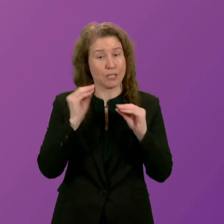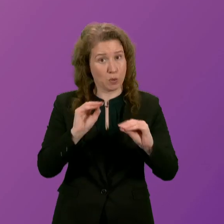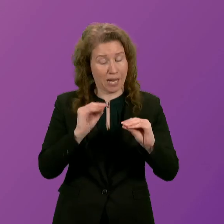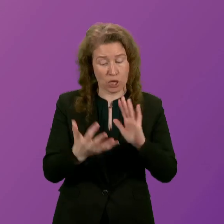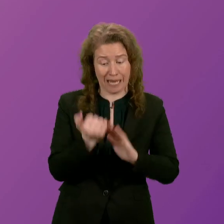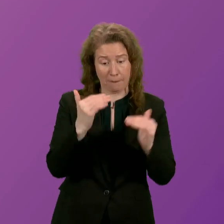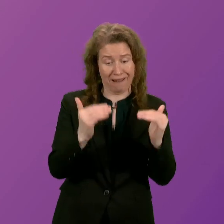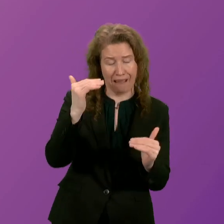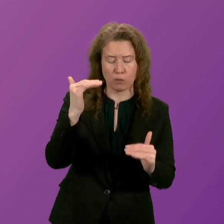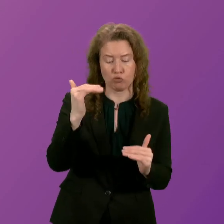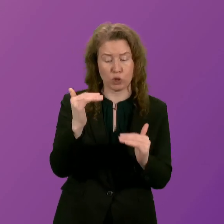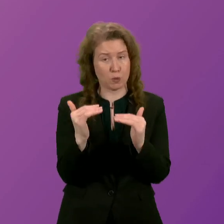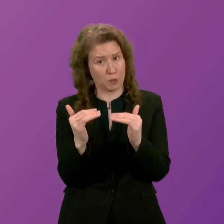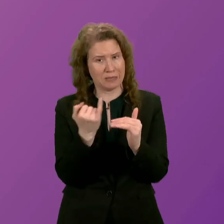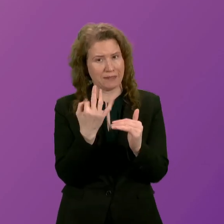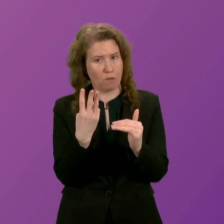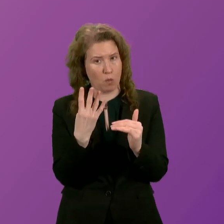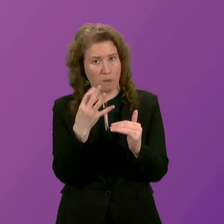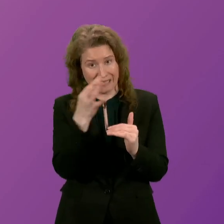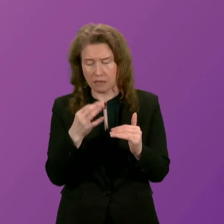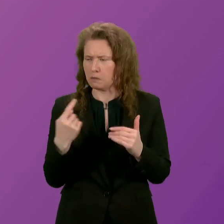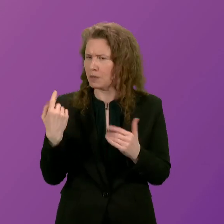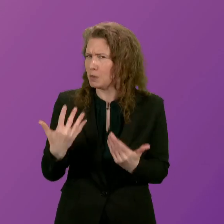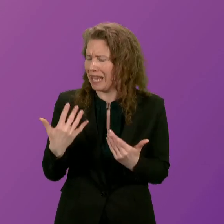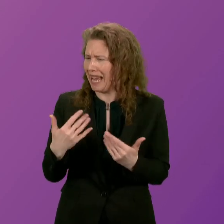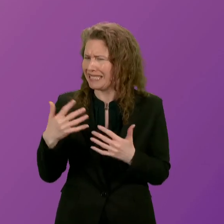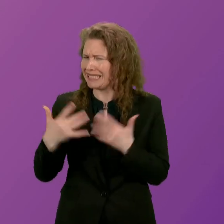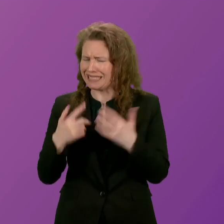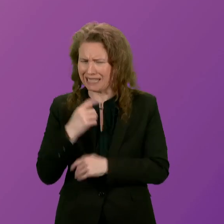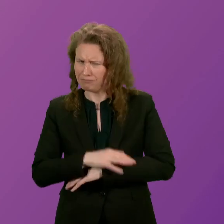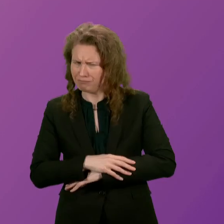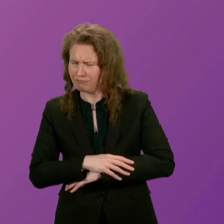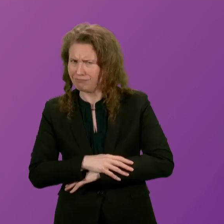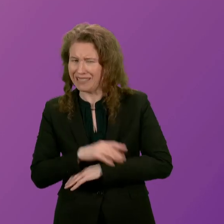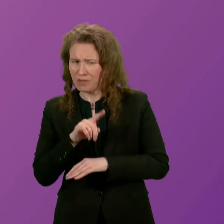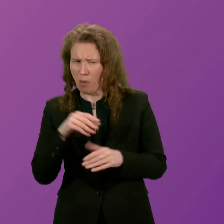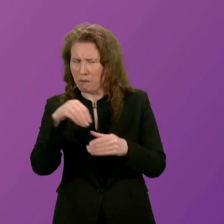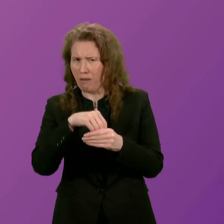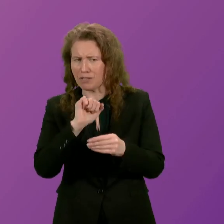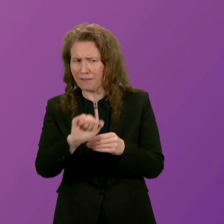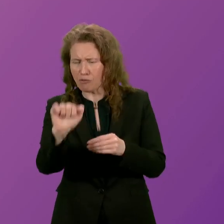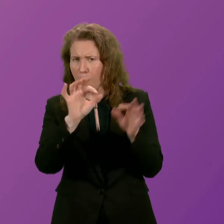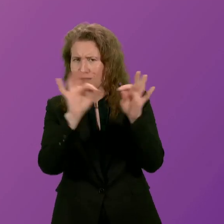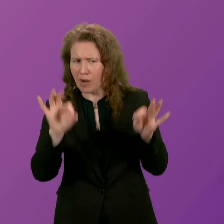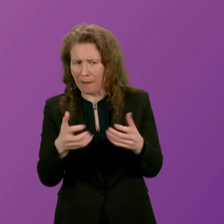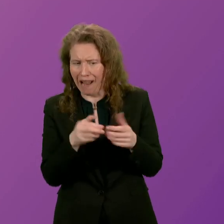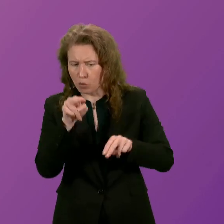the UK Statistics Authority has confirmed that the figure that has been used is not even part of the First Minister’s Government’s framework for measuring the attainment gap.